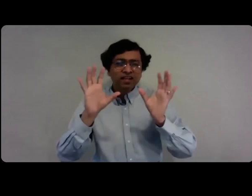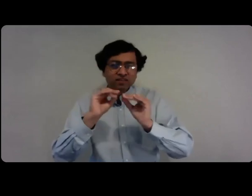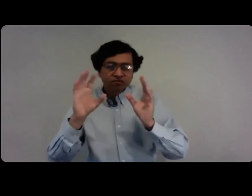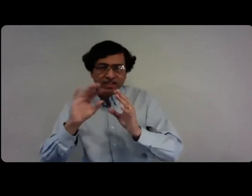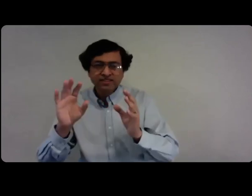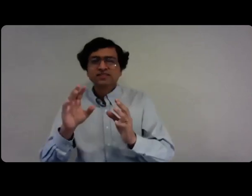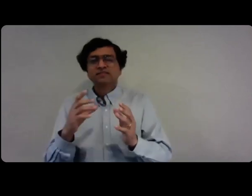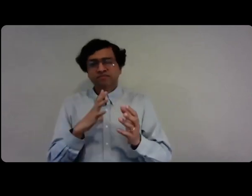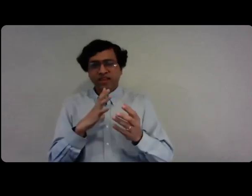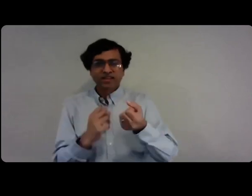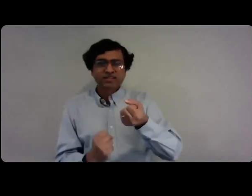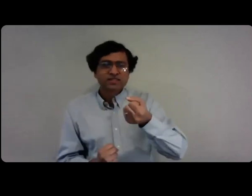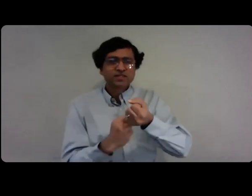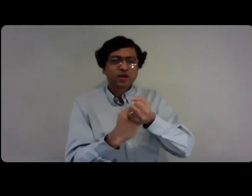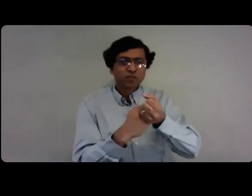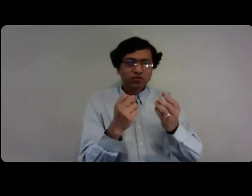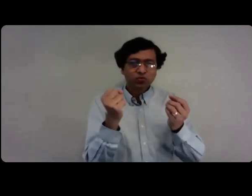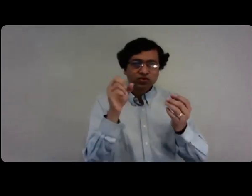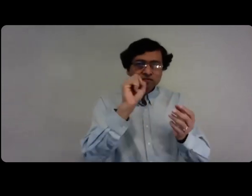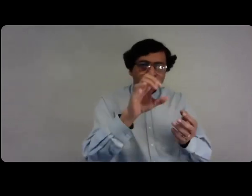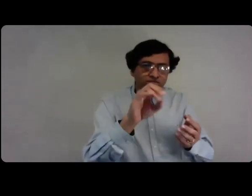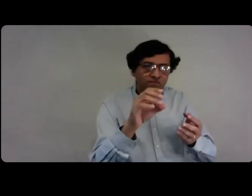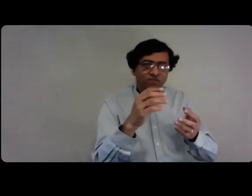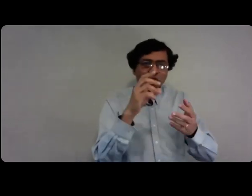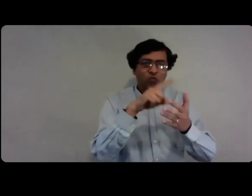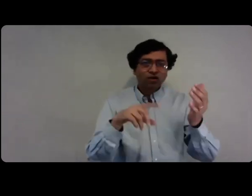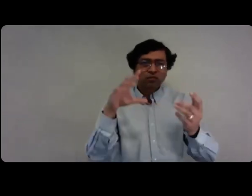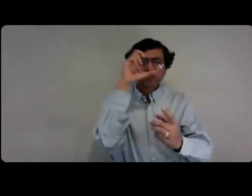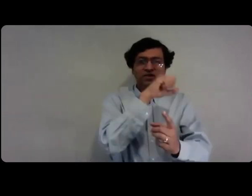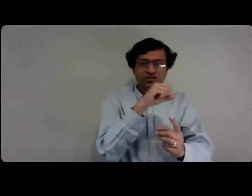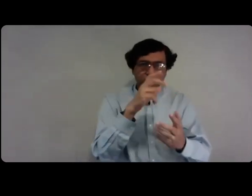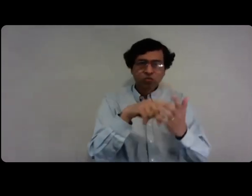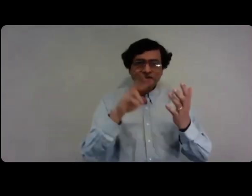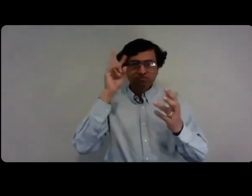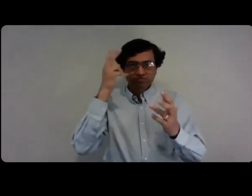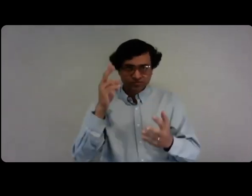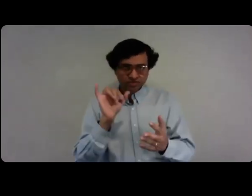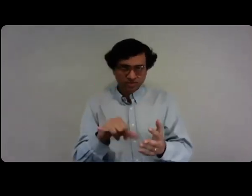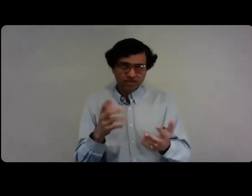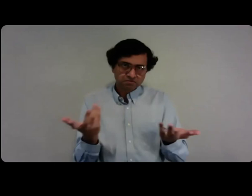but I imagine they are using the oral channel as the primary and signs are providing support